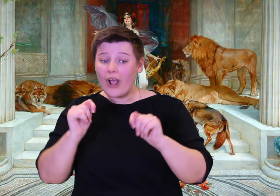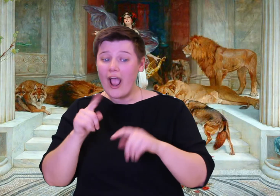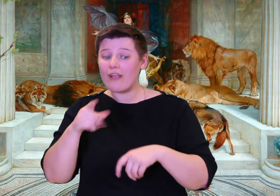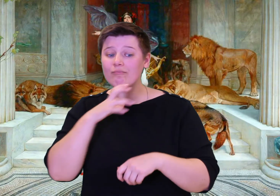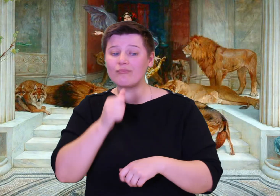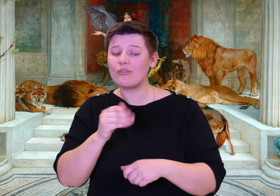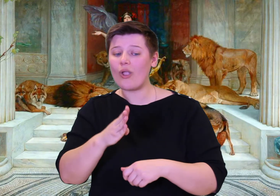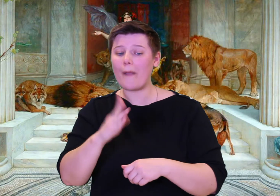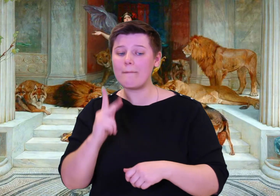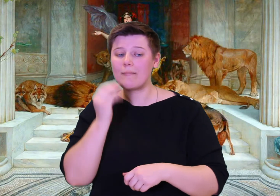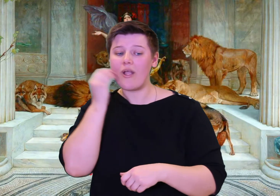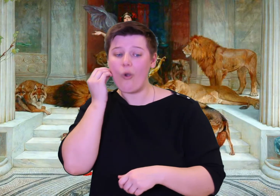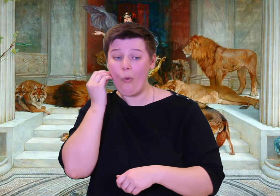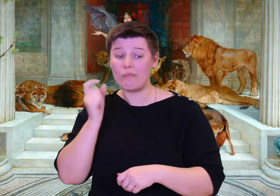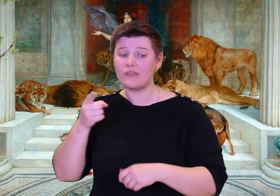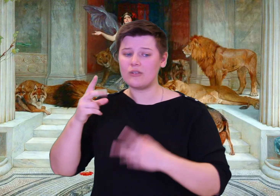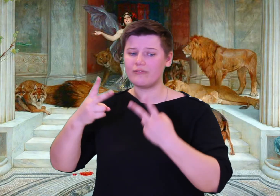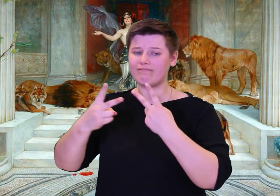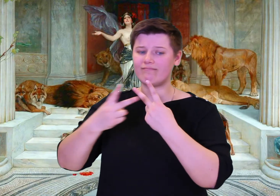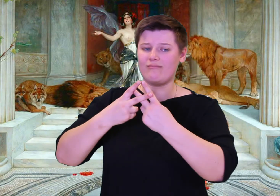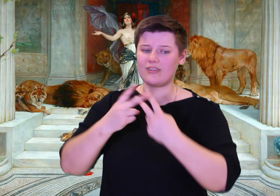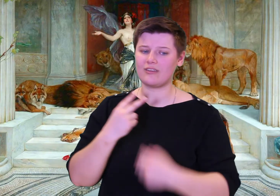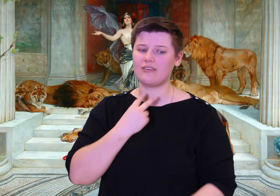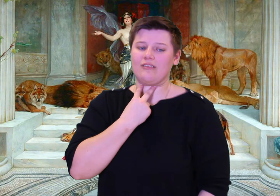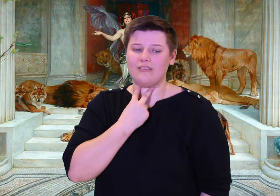this place, poor man.